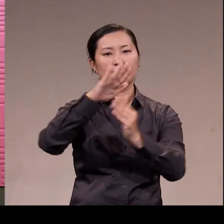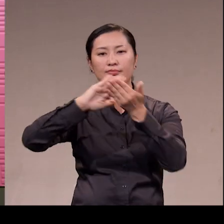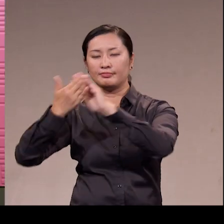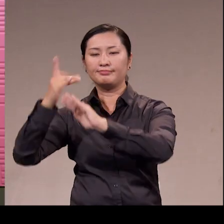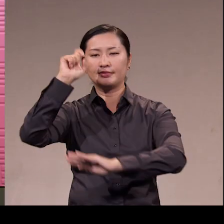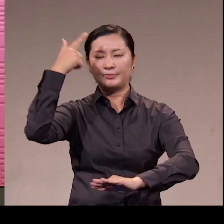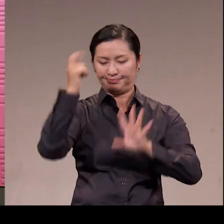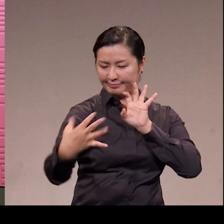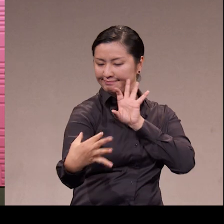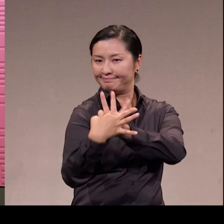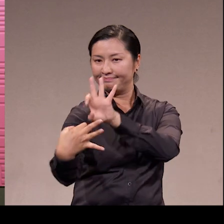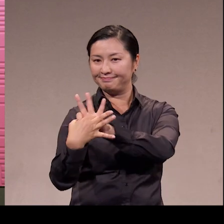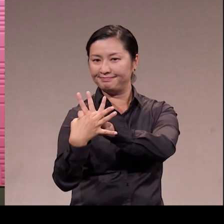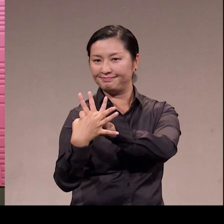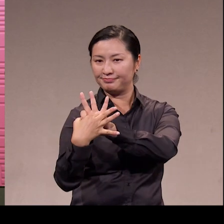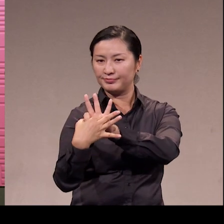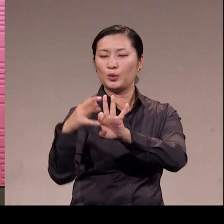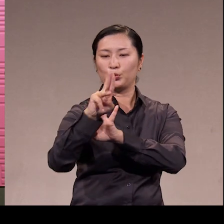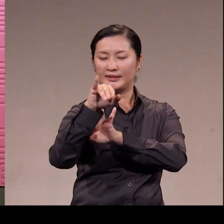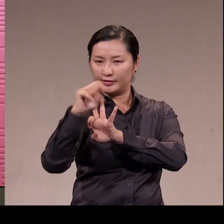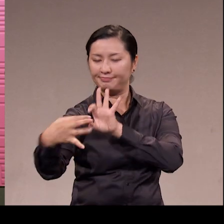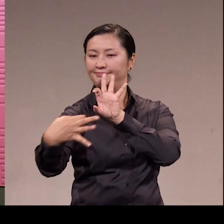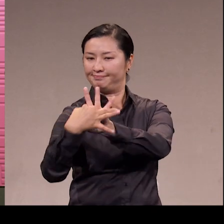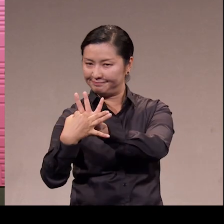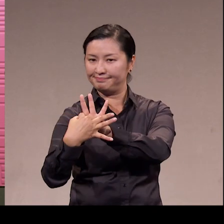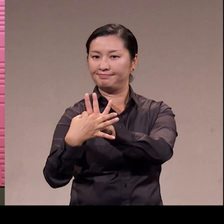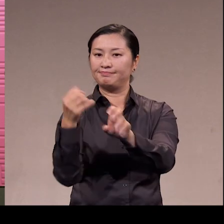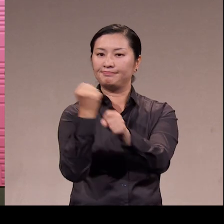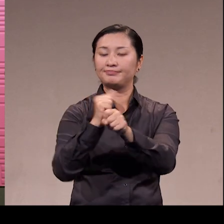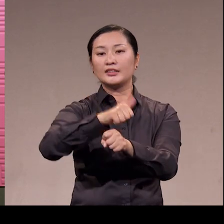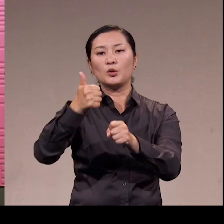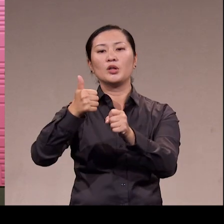strengthen the teaching of secular subjects in madrasahs. We will provide